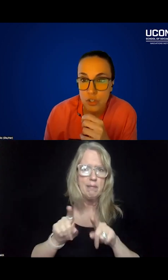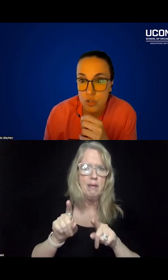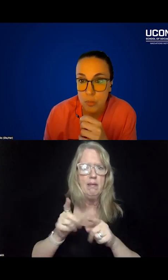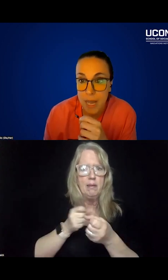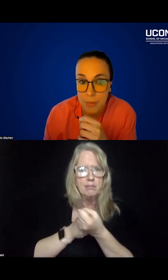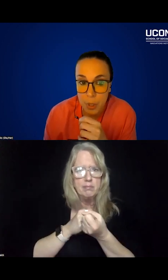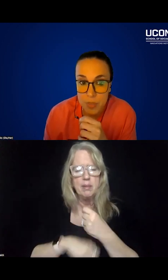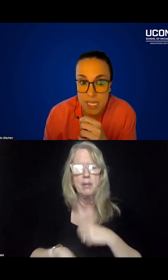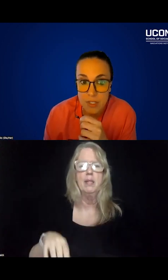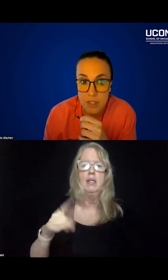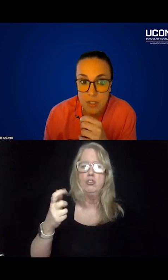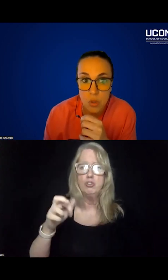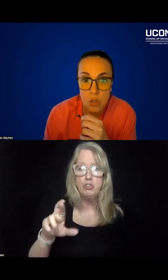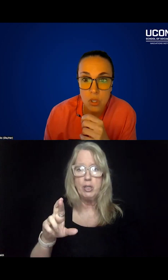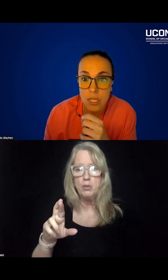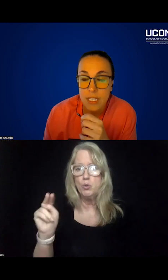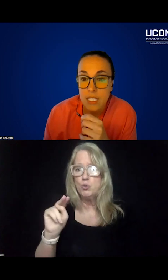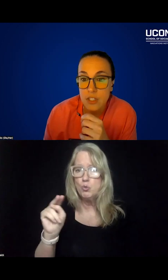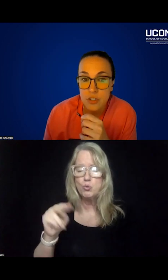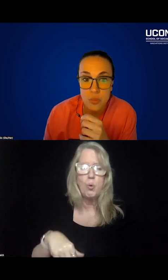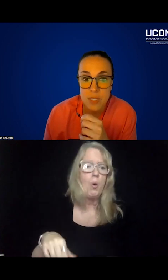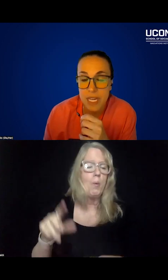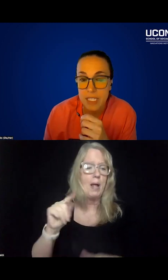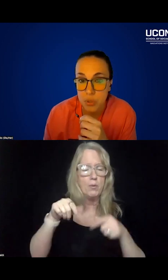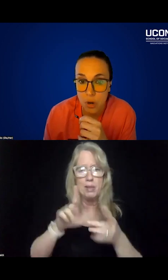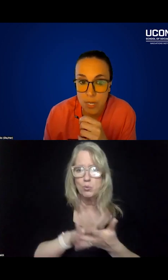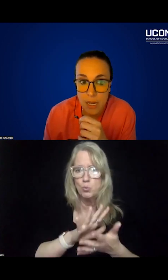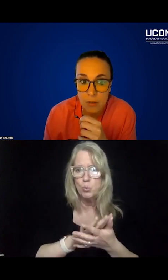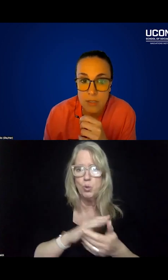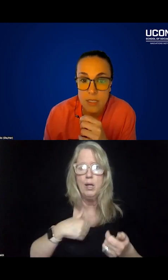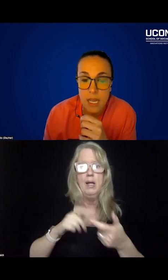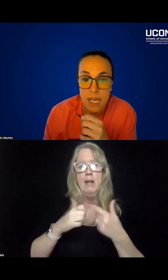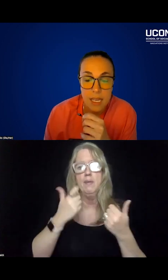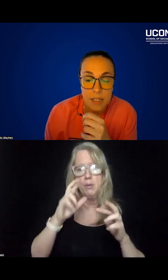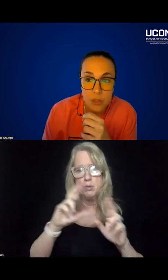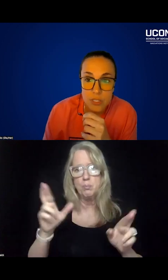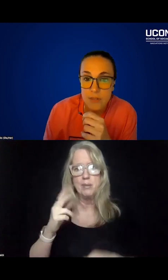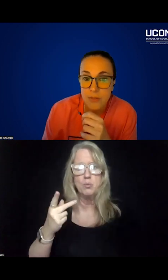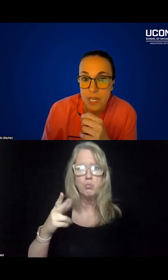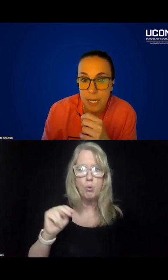NEUTRAL BATHROOMS, TEACHERS WHO RESPECTED PRONOUNS, INCLUSIVE